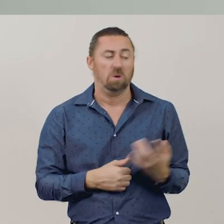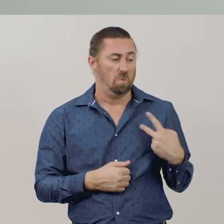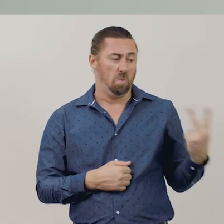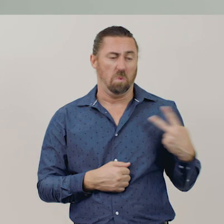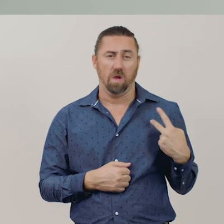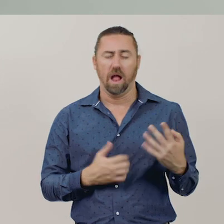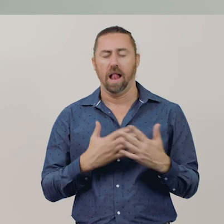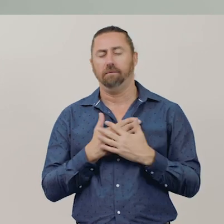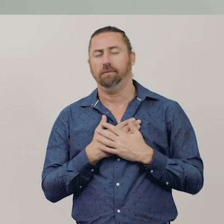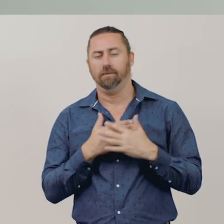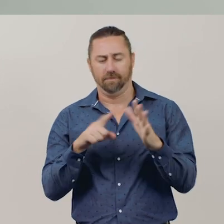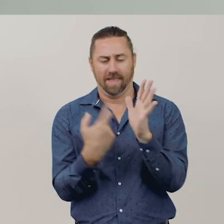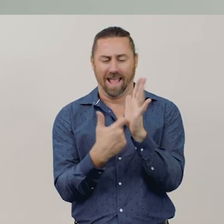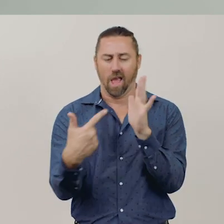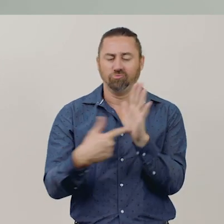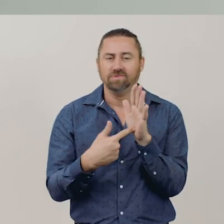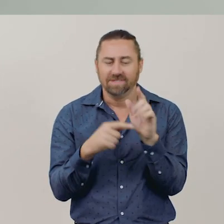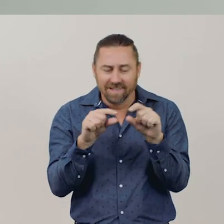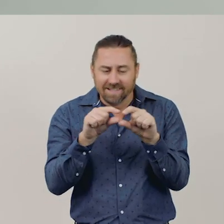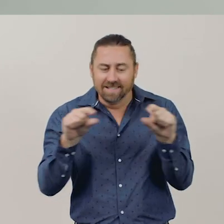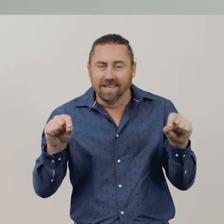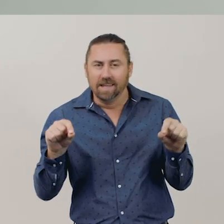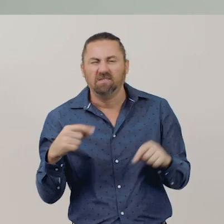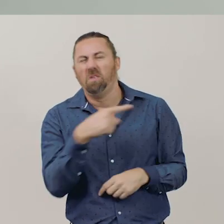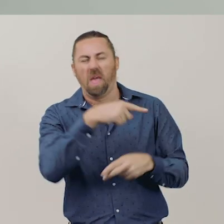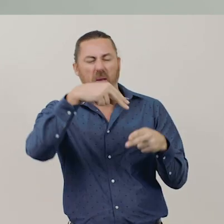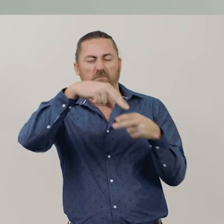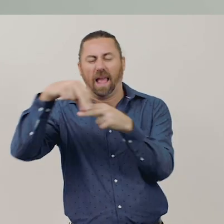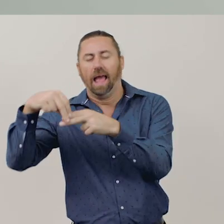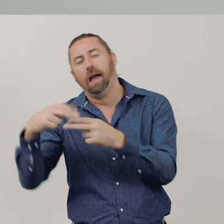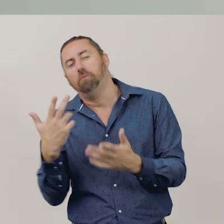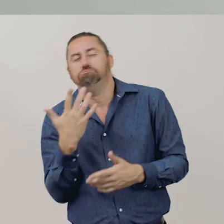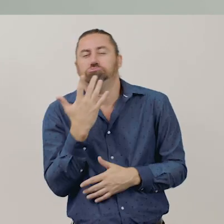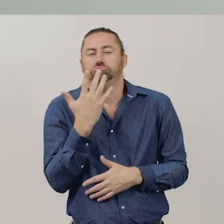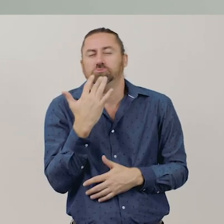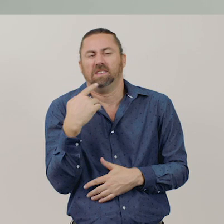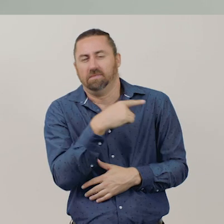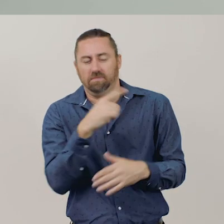I'm going to pretend that these pegs are carrot sticks that we can all share.